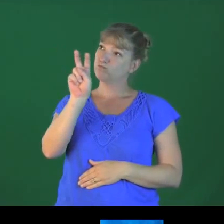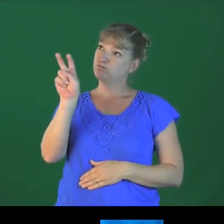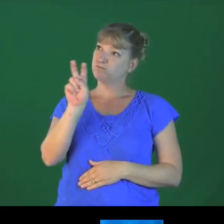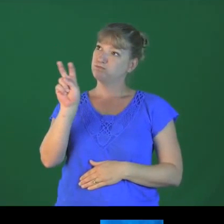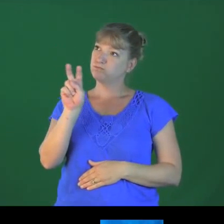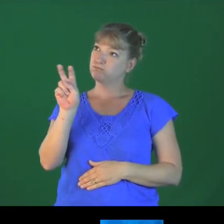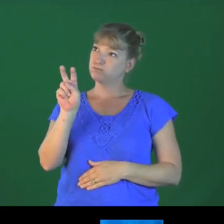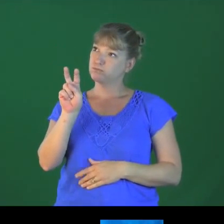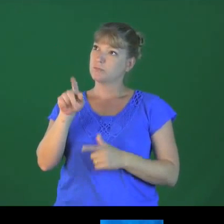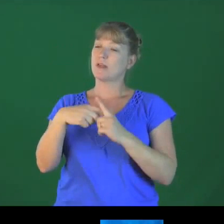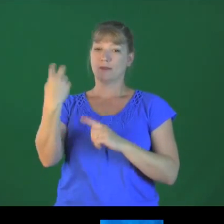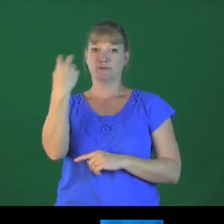so they can watch the interpreter.